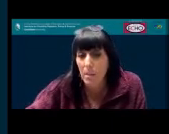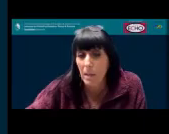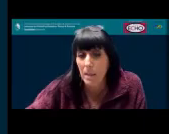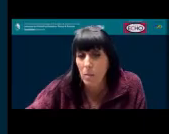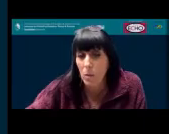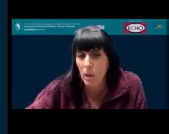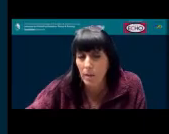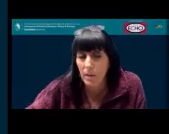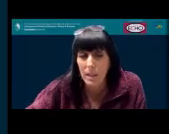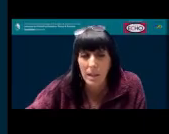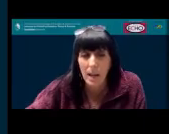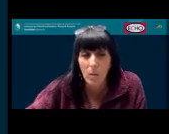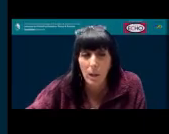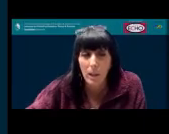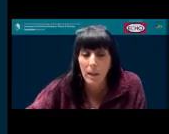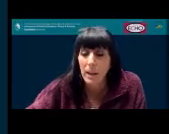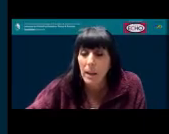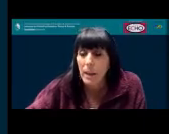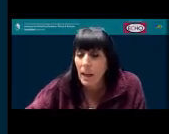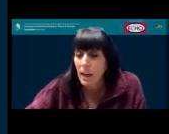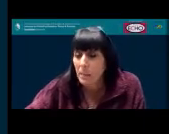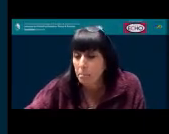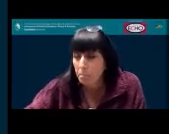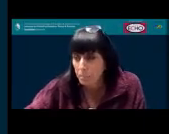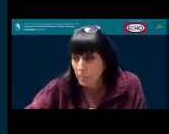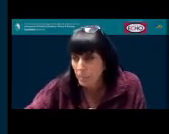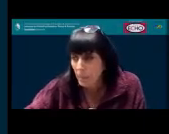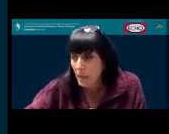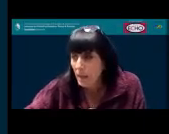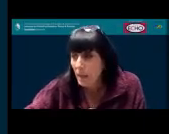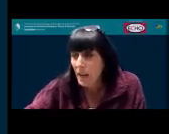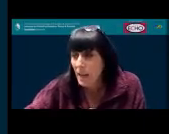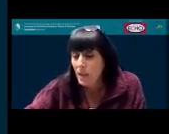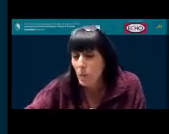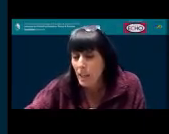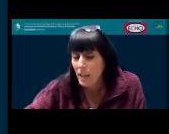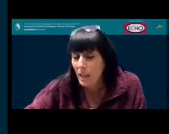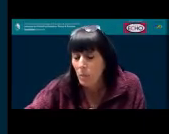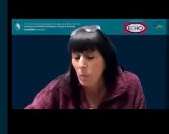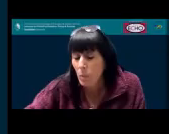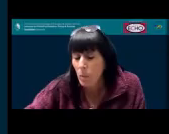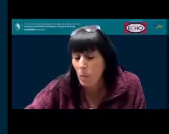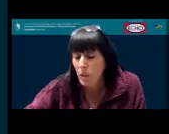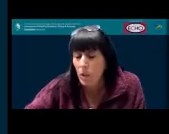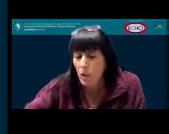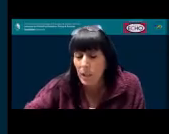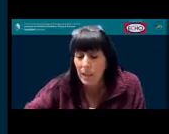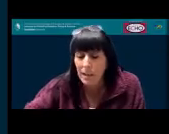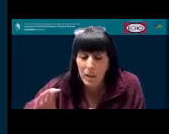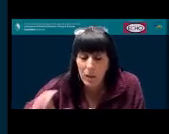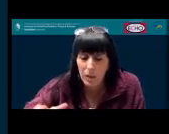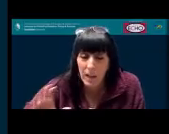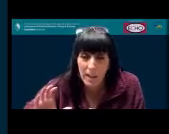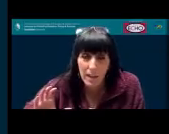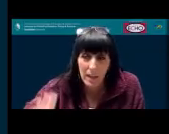amazing work of this network and we and during the survey, there